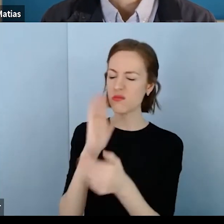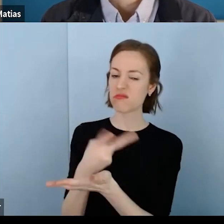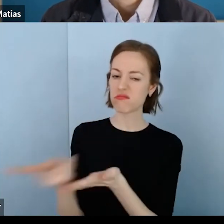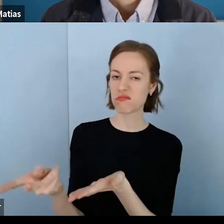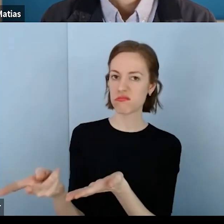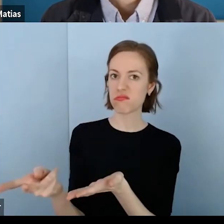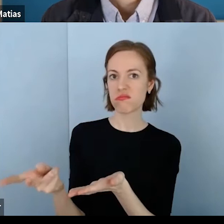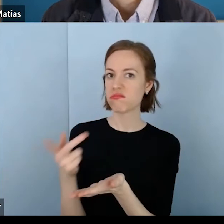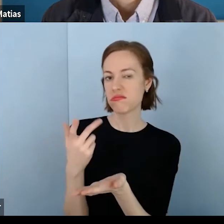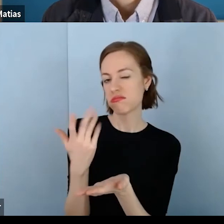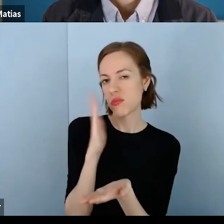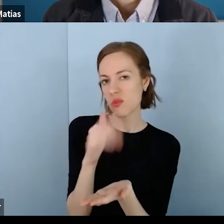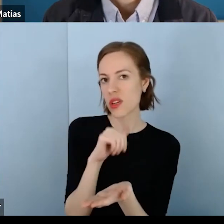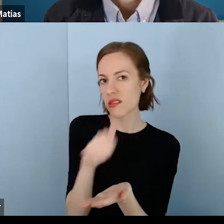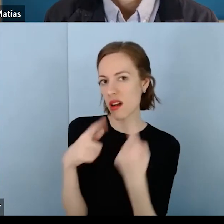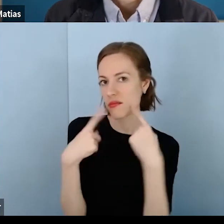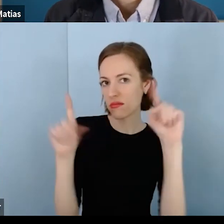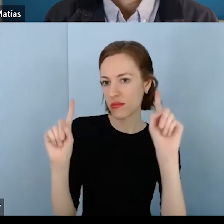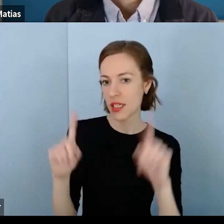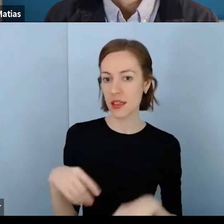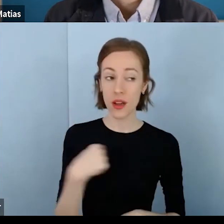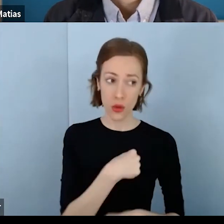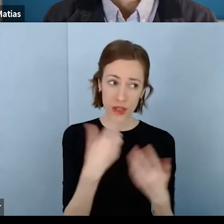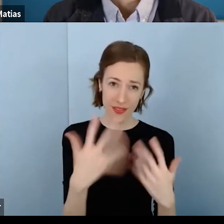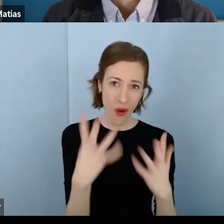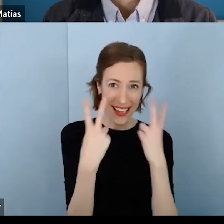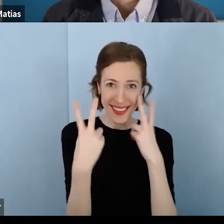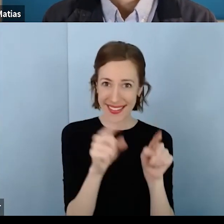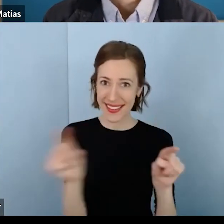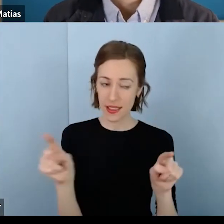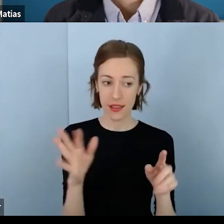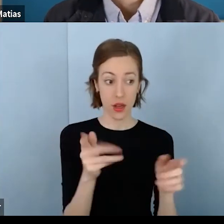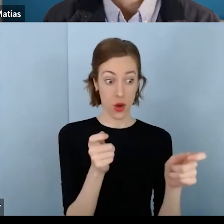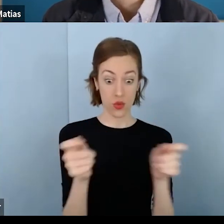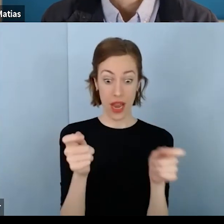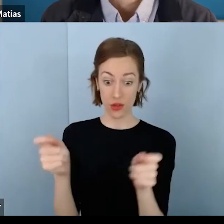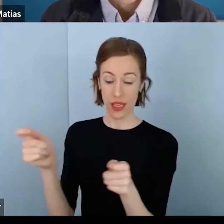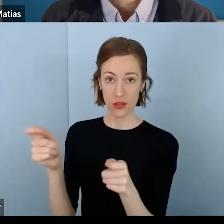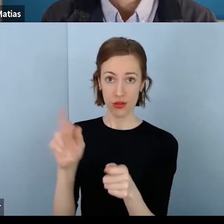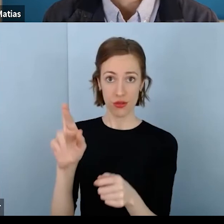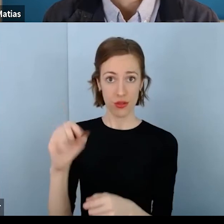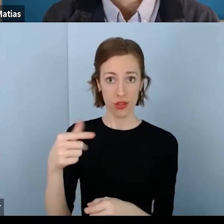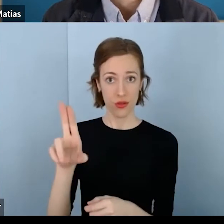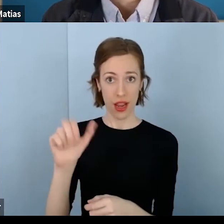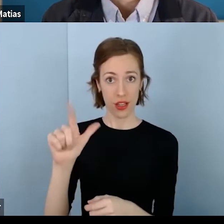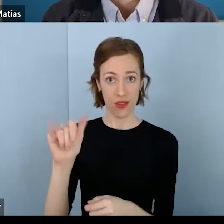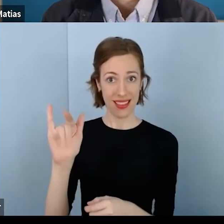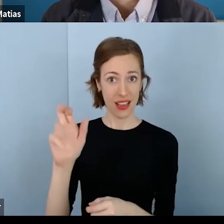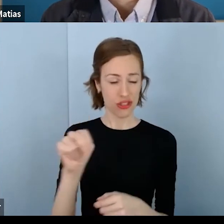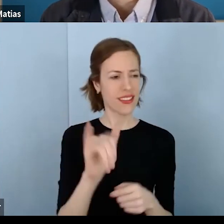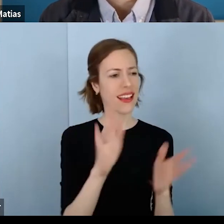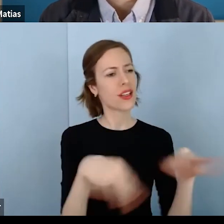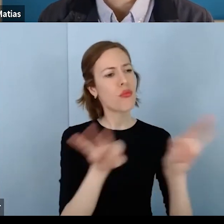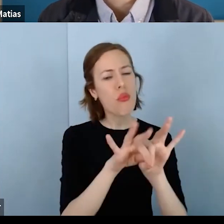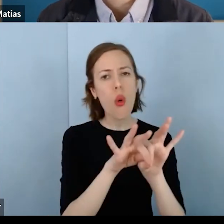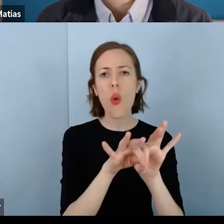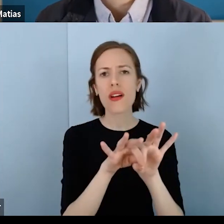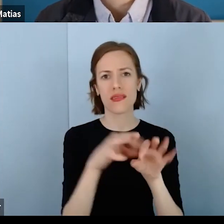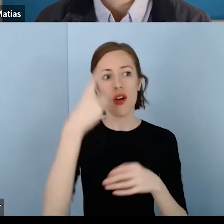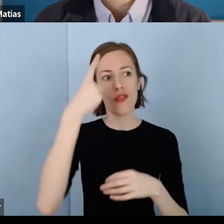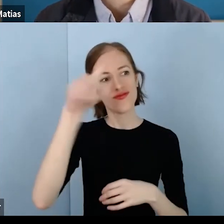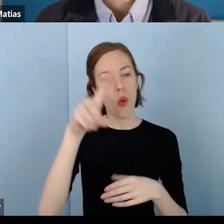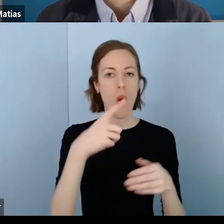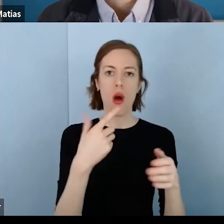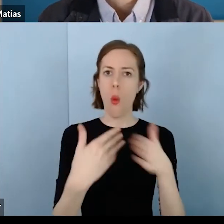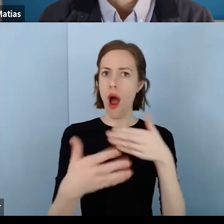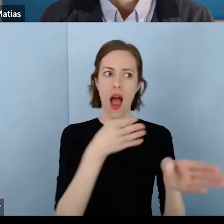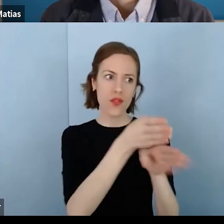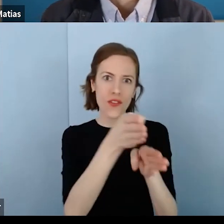part of human life. That regulation is an important way to ensure that a sector serves the common good, or at least way to minimize heart.